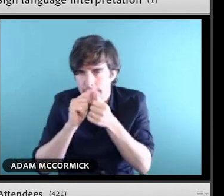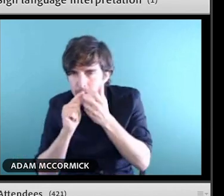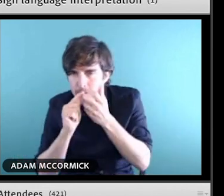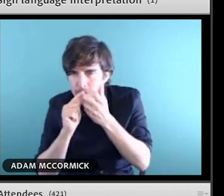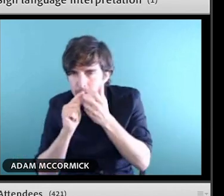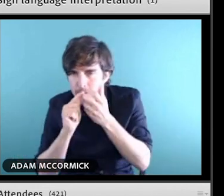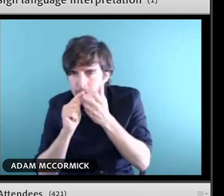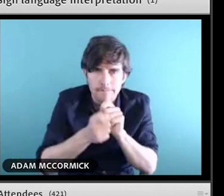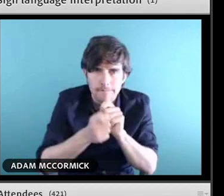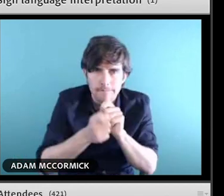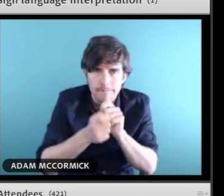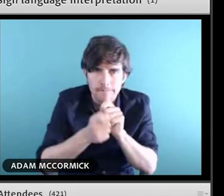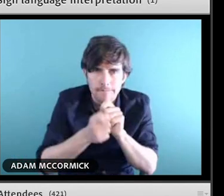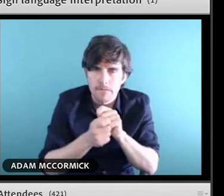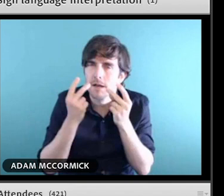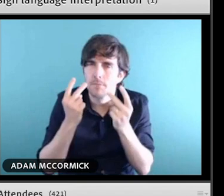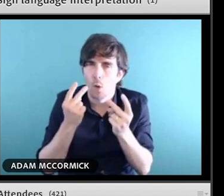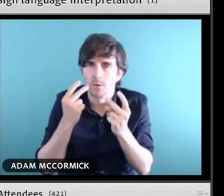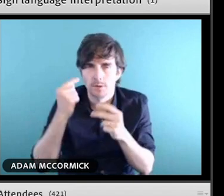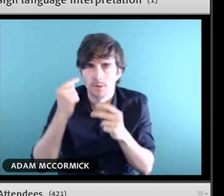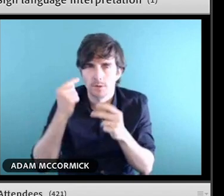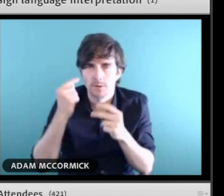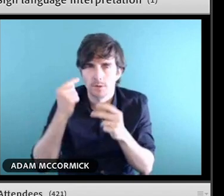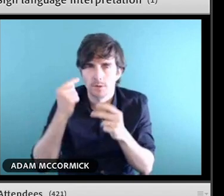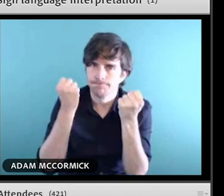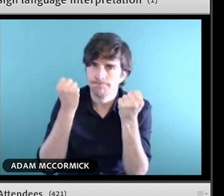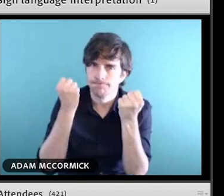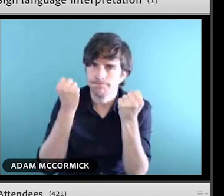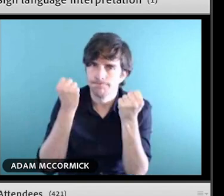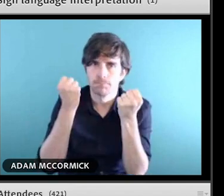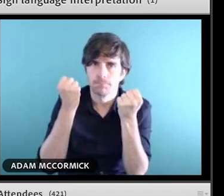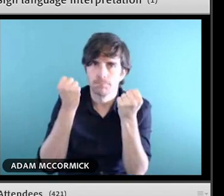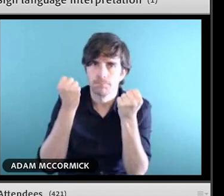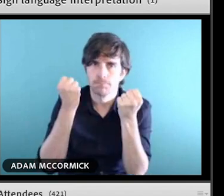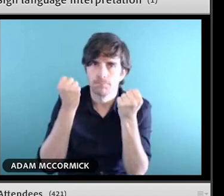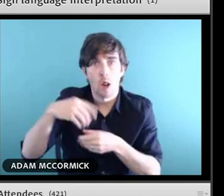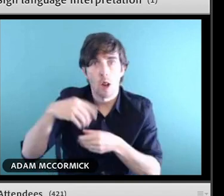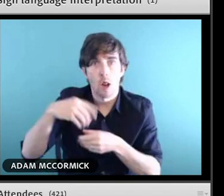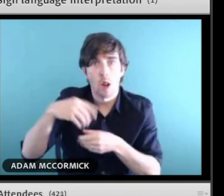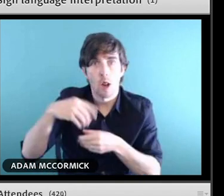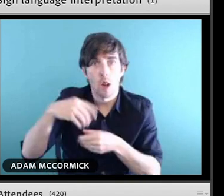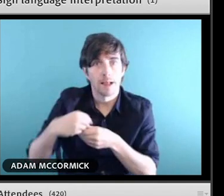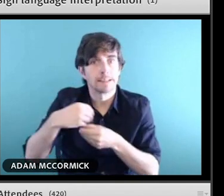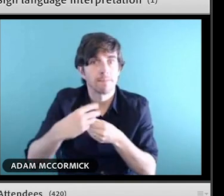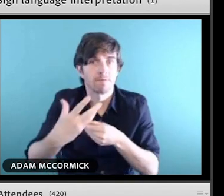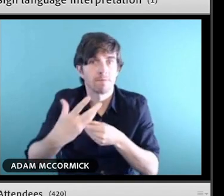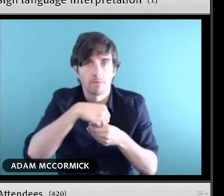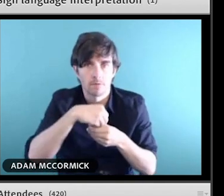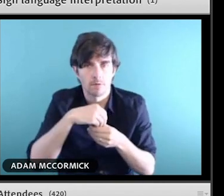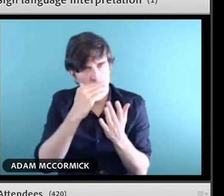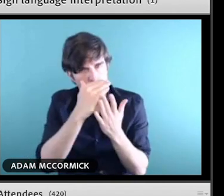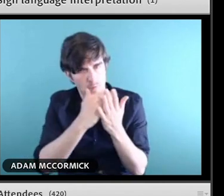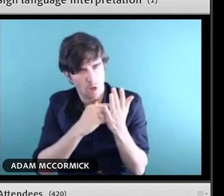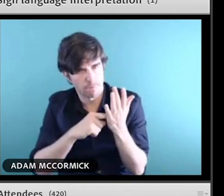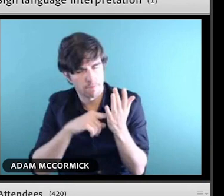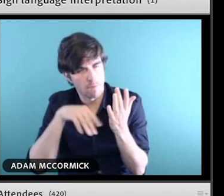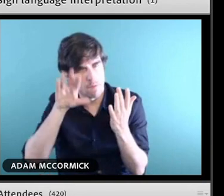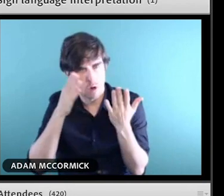just gone now. I thought it was a really great word. Oh, dear. It is moving too quickly.